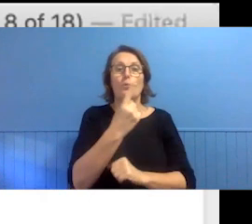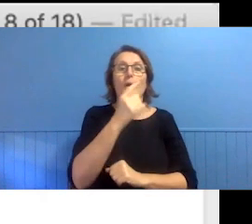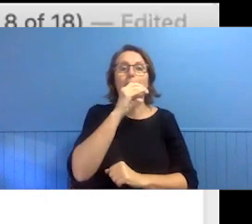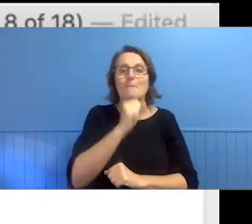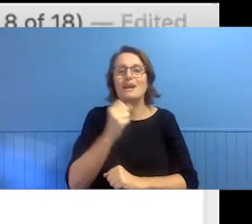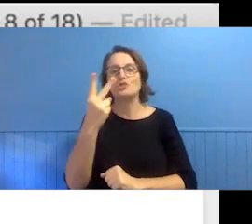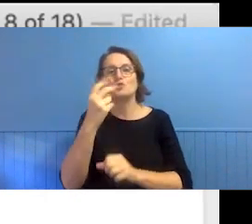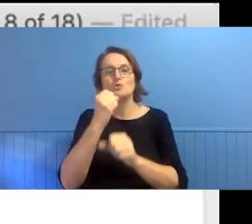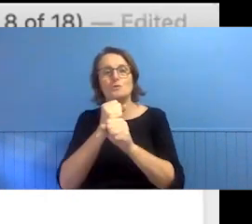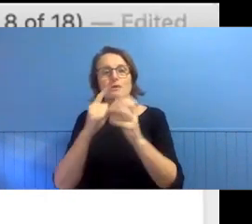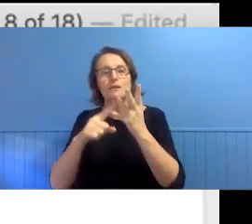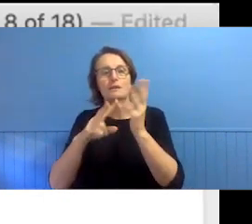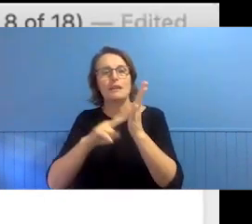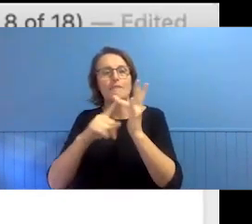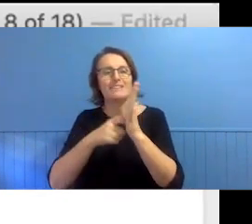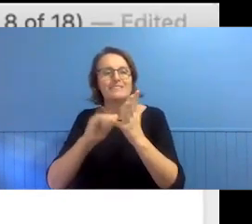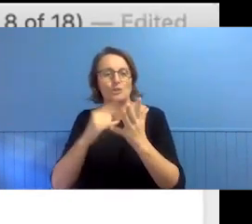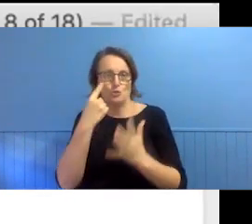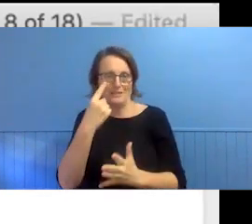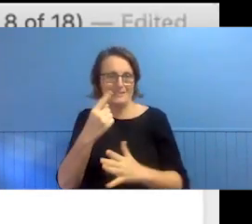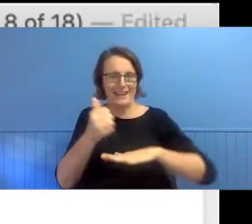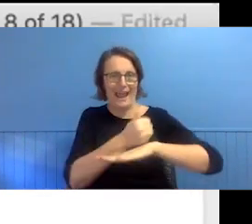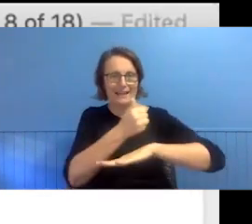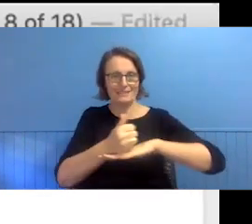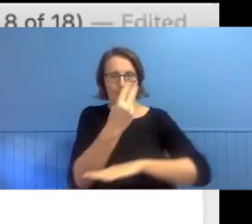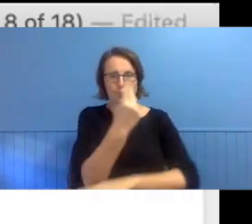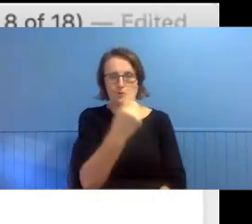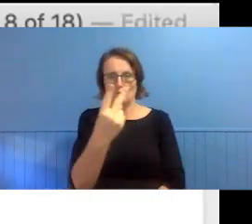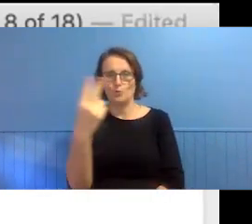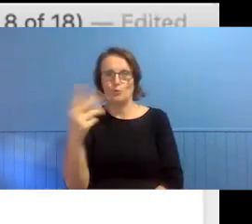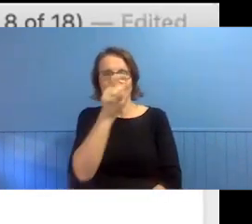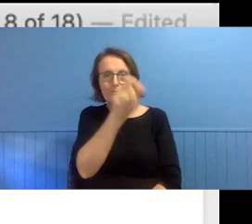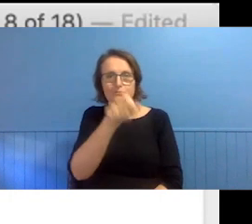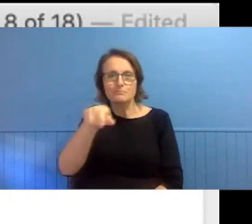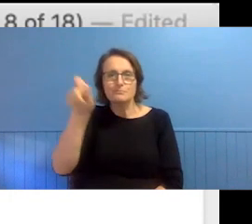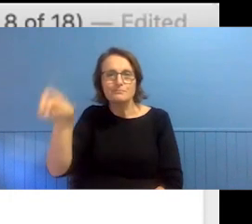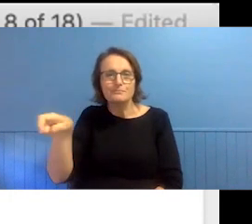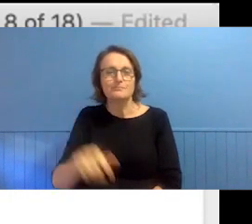production. You can also so the YouTube kind of content around that